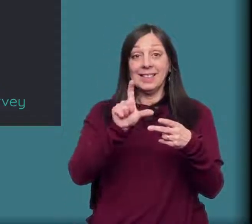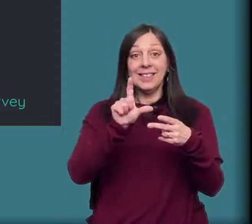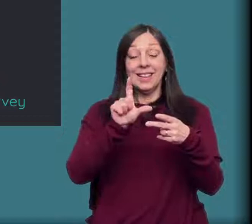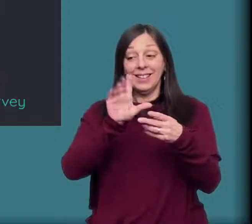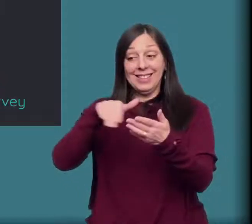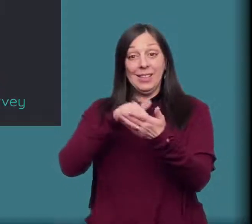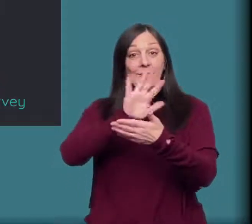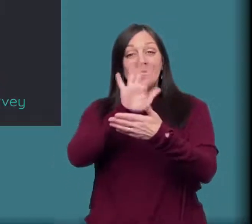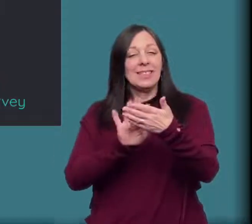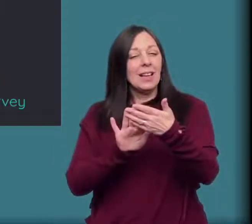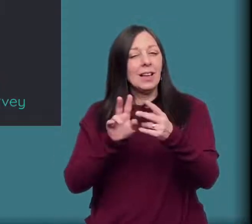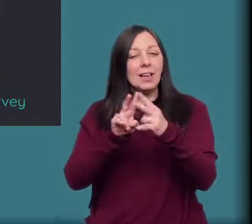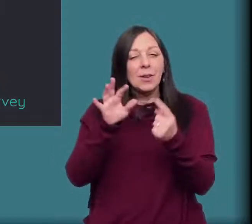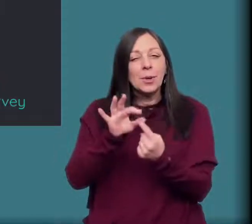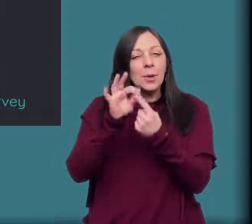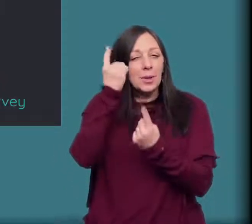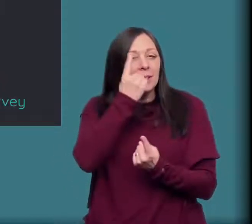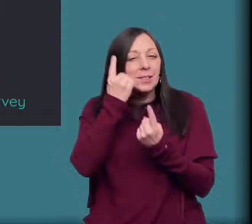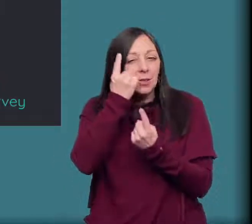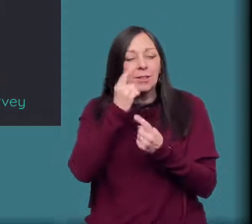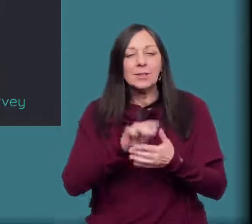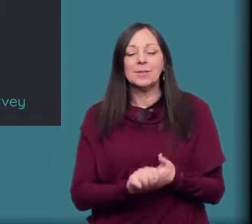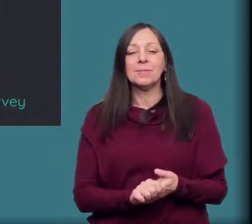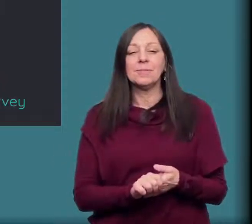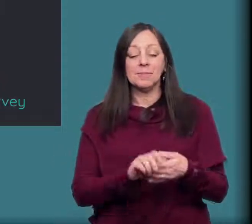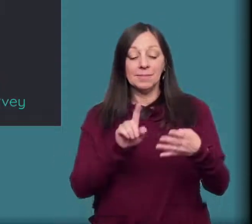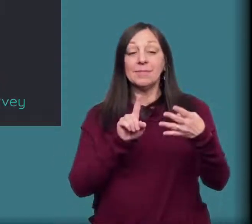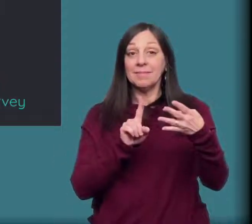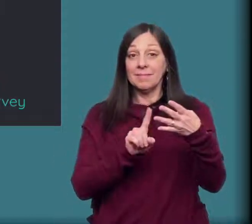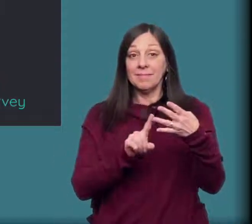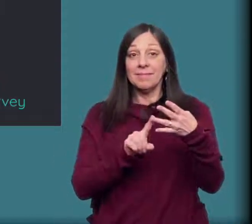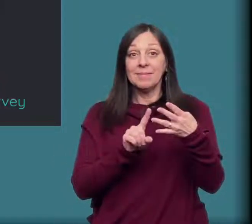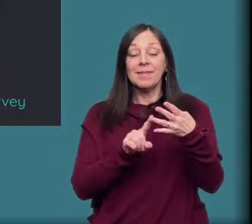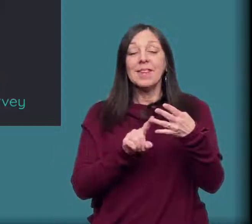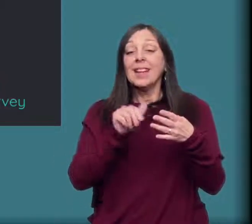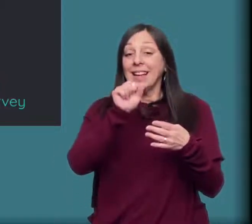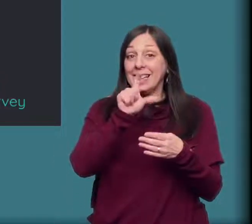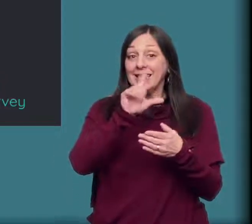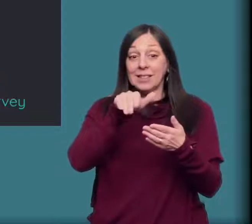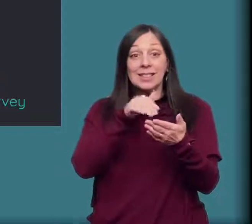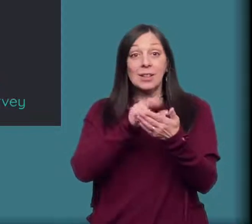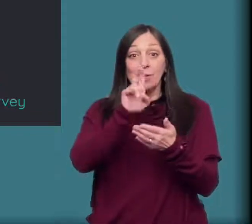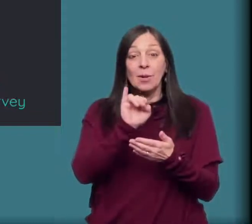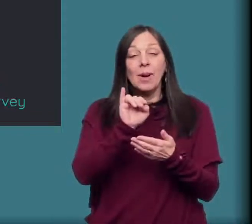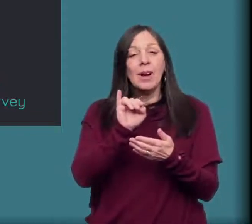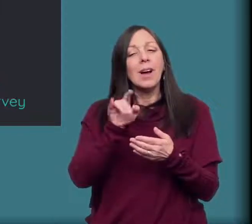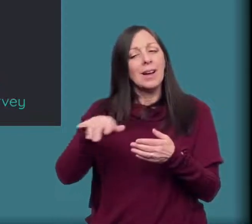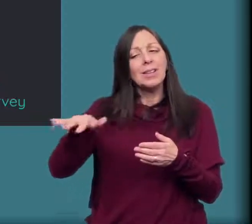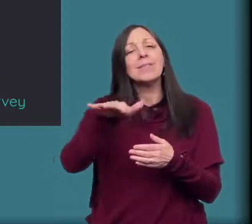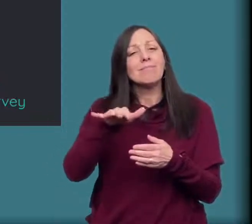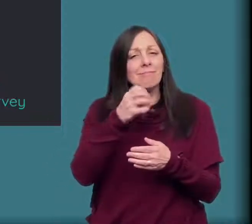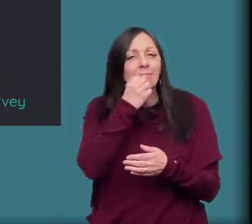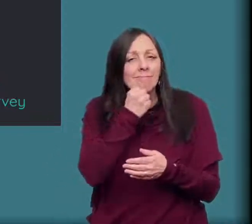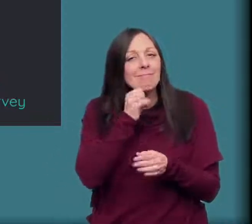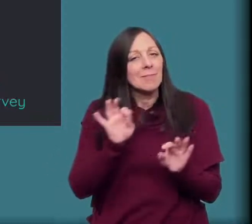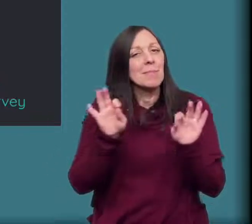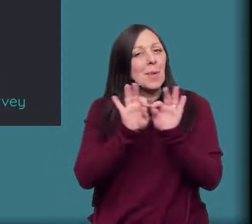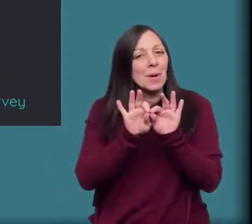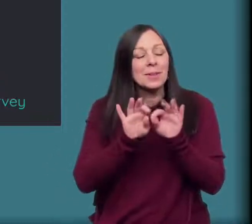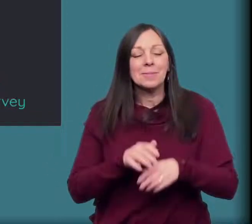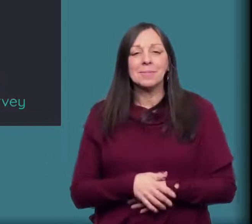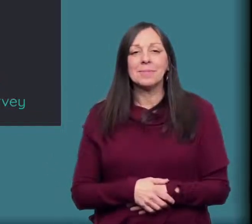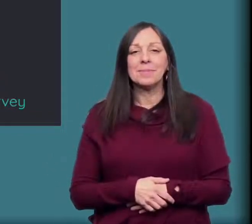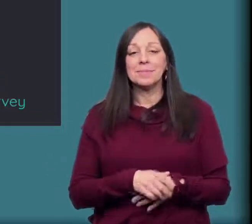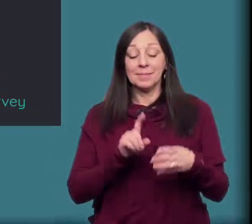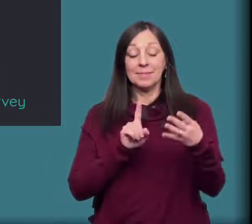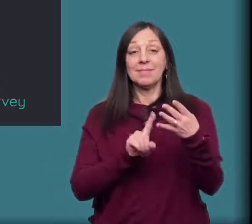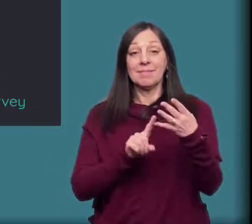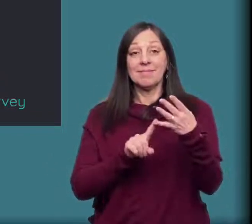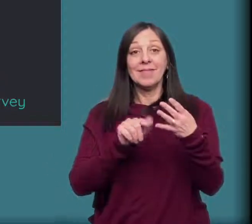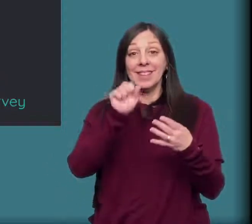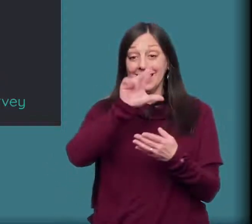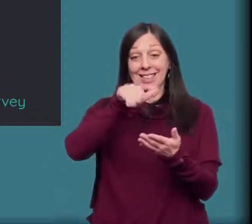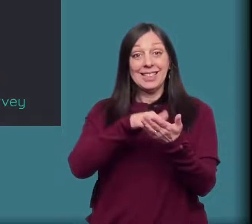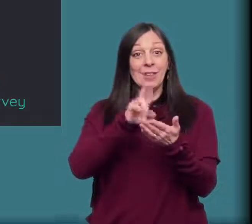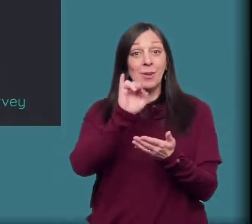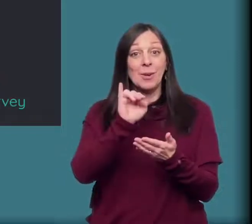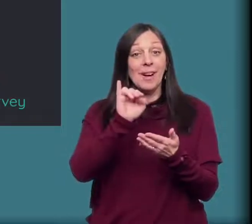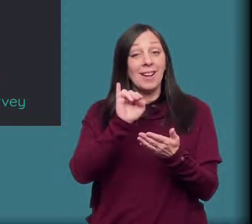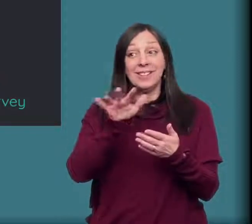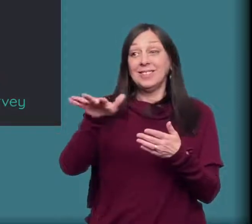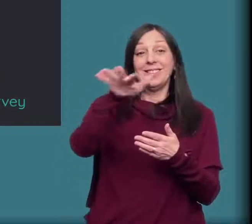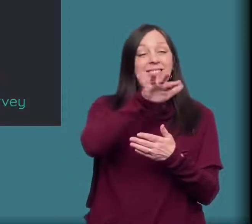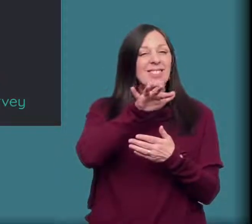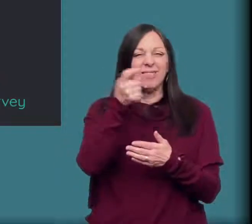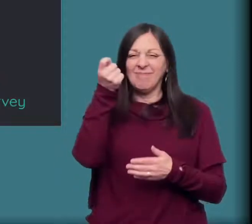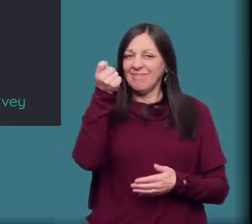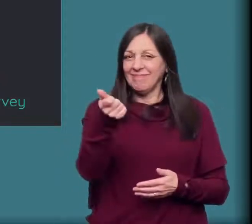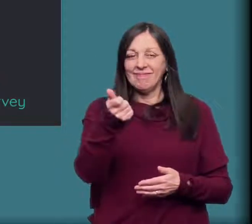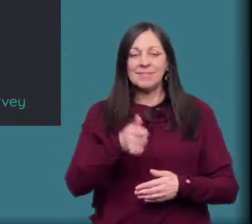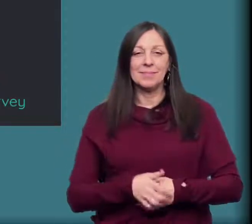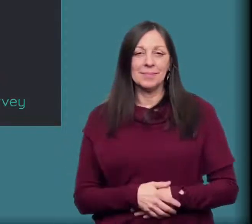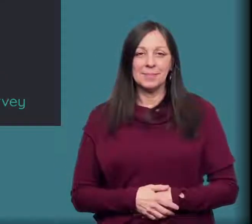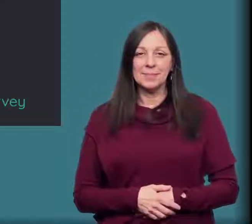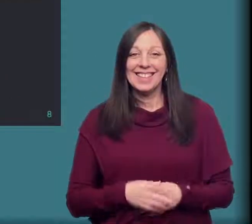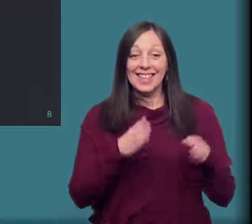of the ASL survey experience.